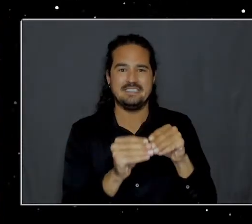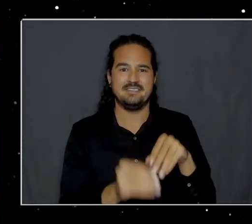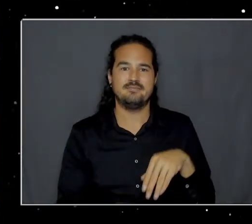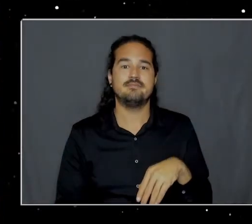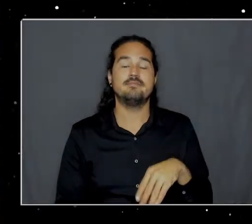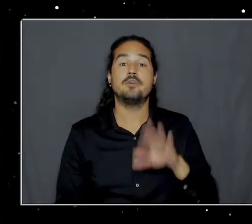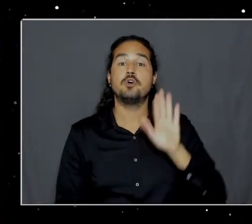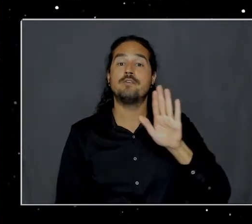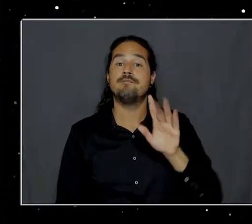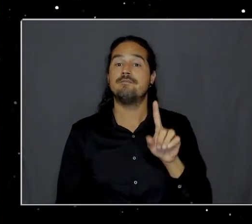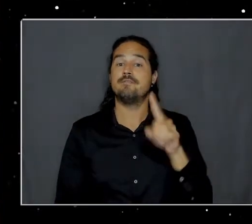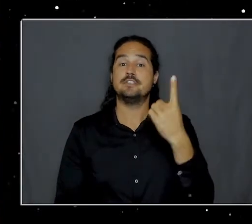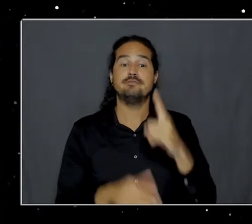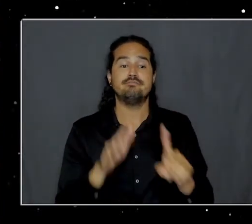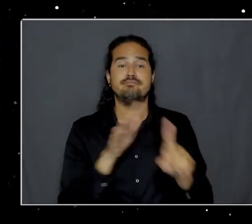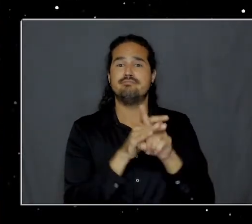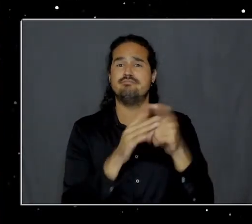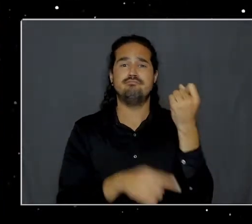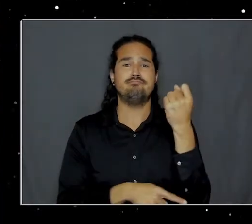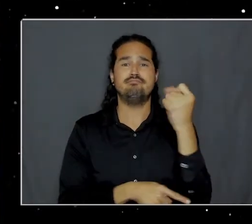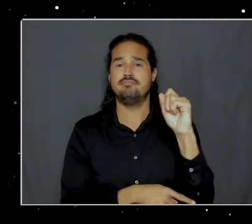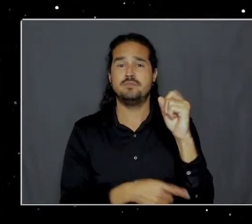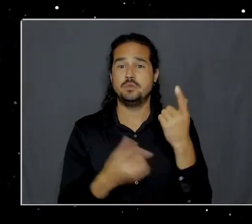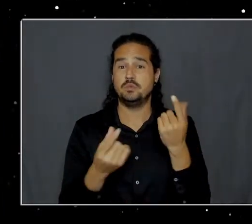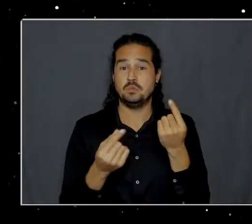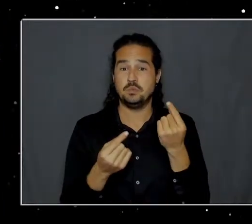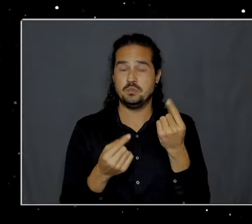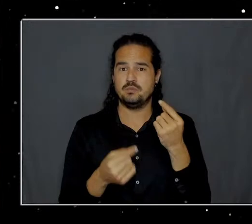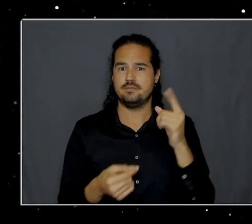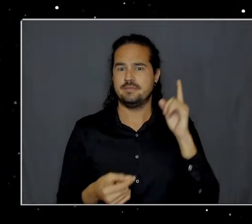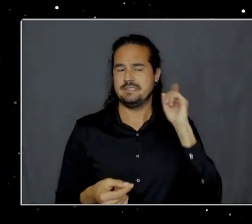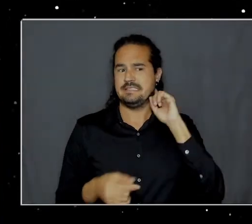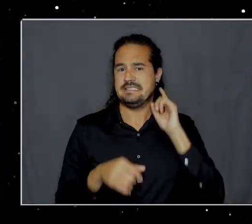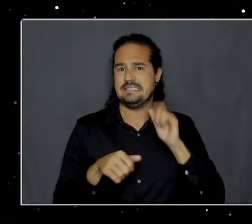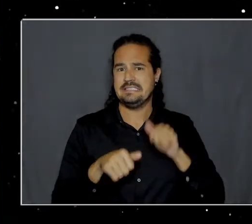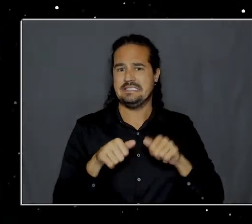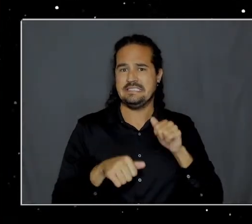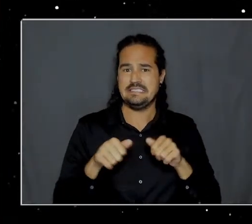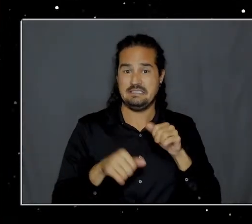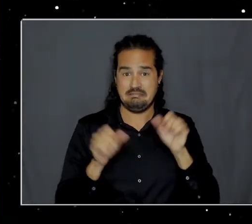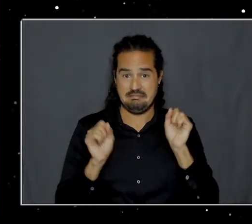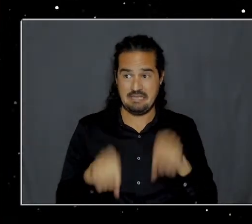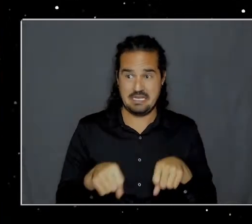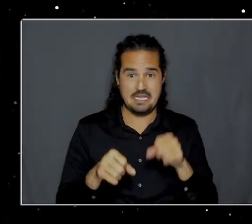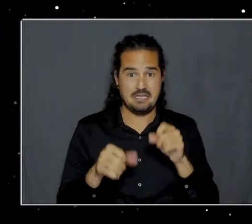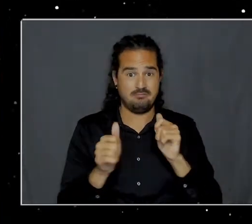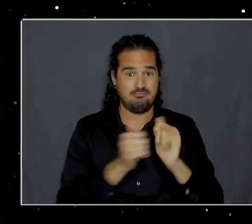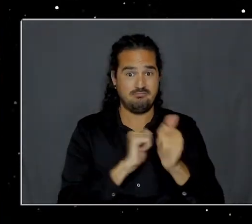AT RISK OF HER ABILITY TO COMPETE, SHE PLACED BLACK TAPE